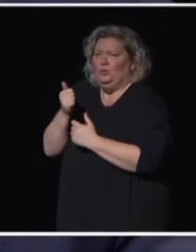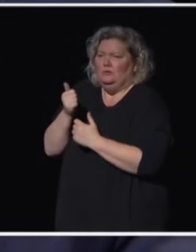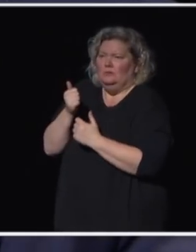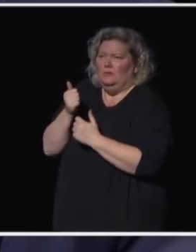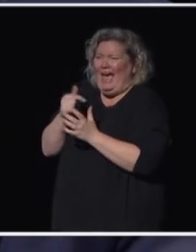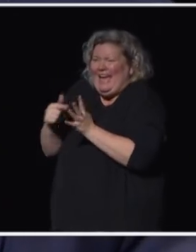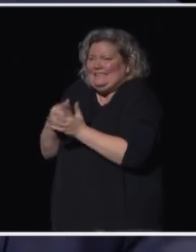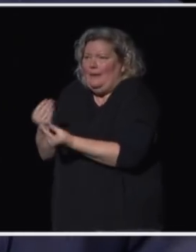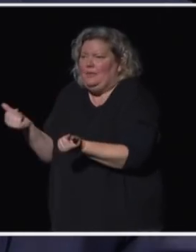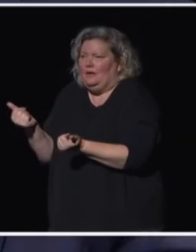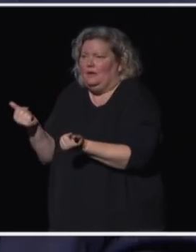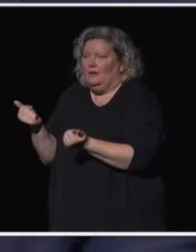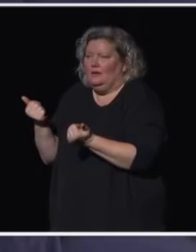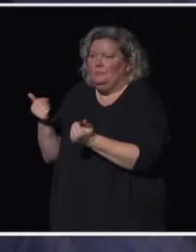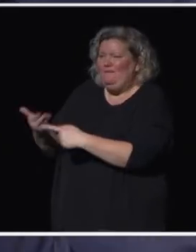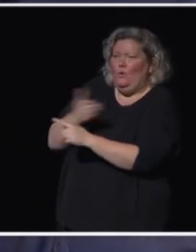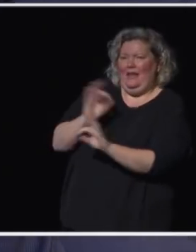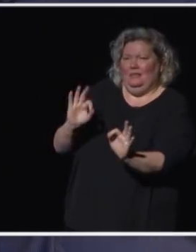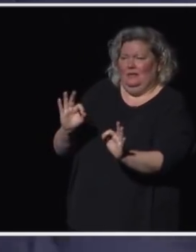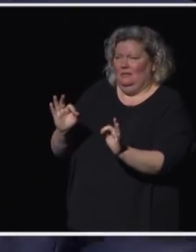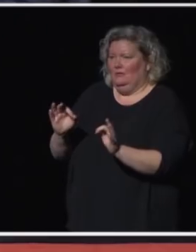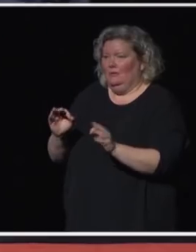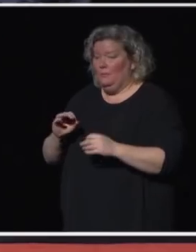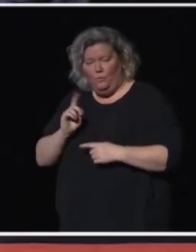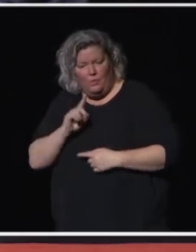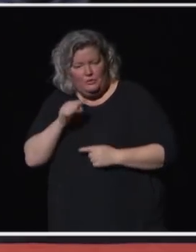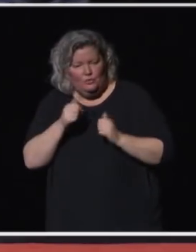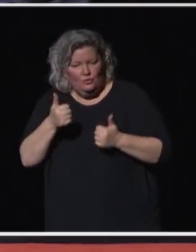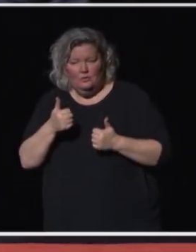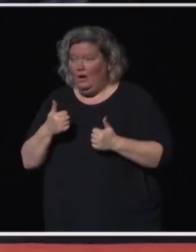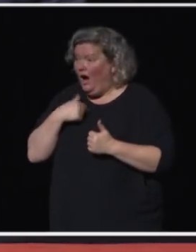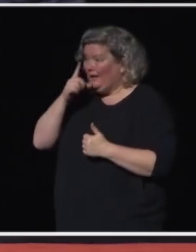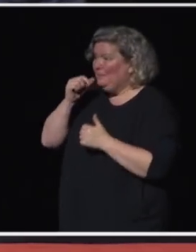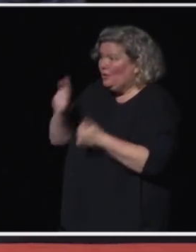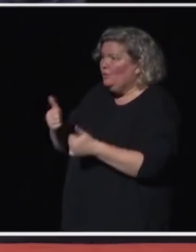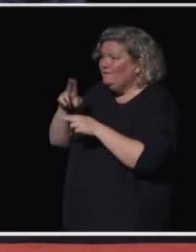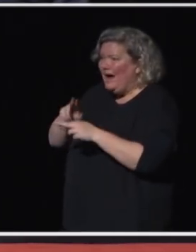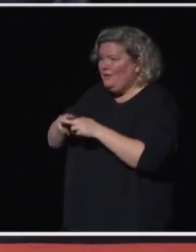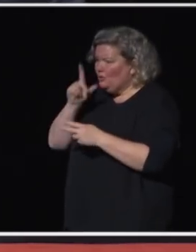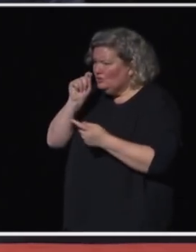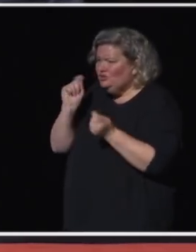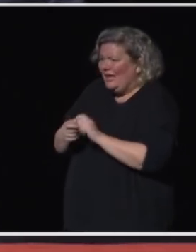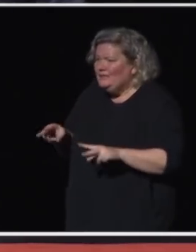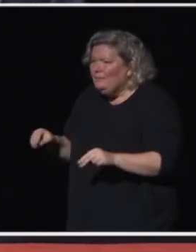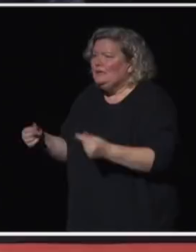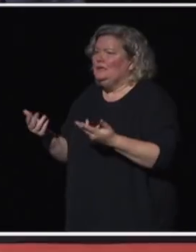Like immediately. You know what I mean? Which was like, wow! What was that? Well, I mean, I could be a decent father. I actually could change diapers. I could, you know, make a bottle.